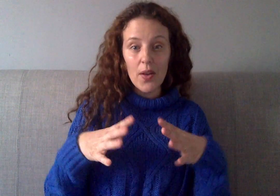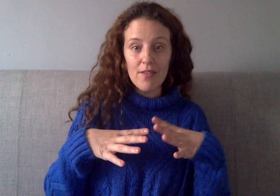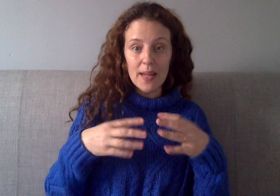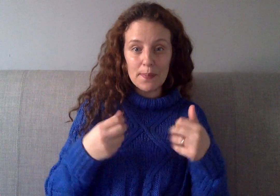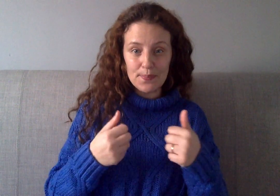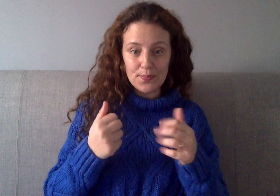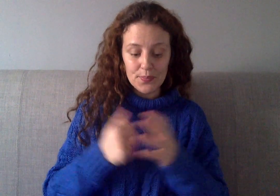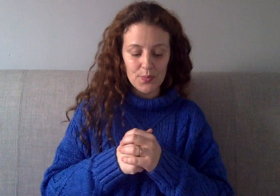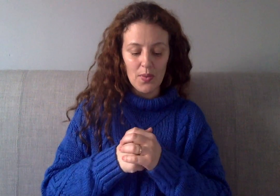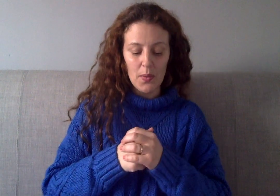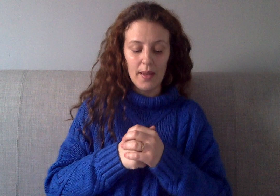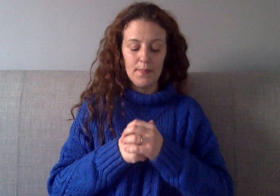Okay ready.